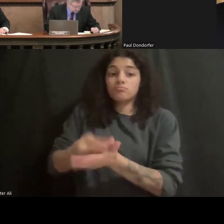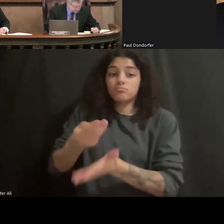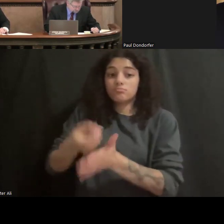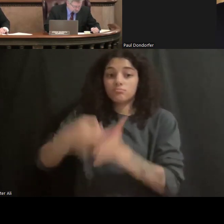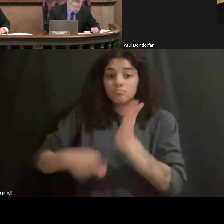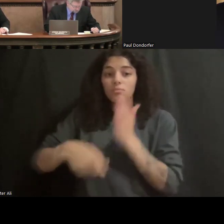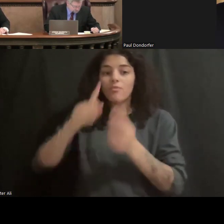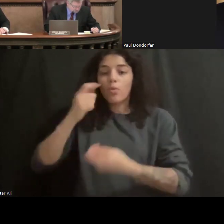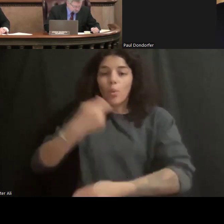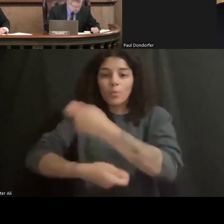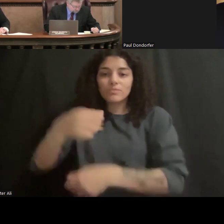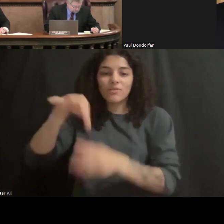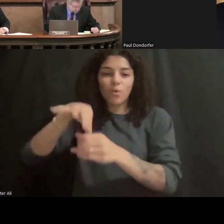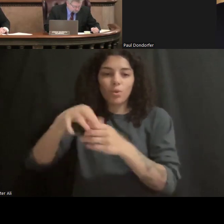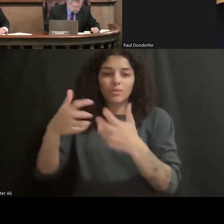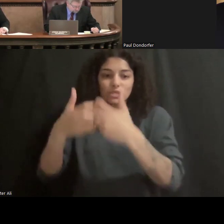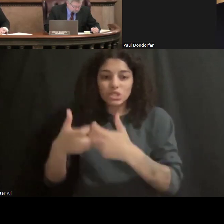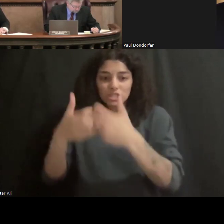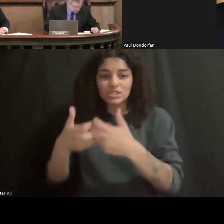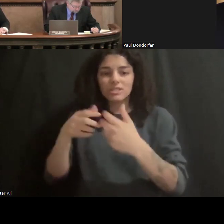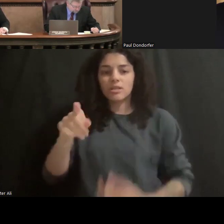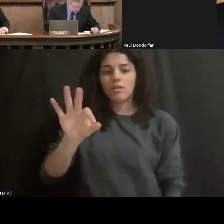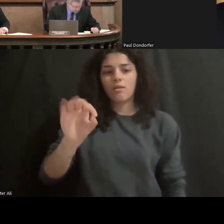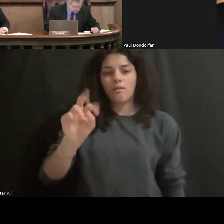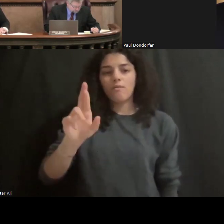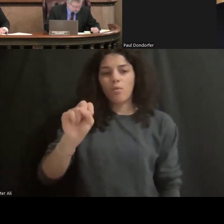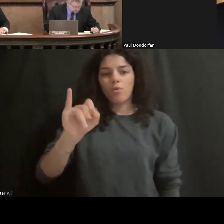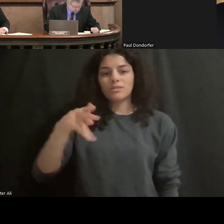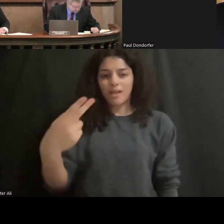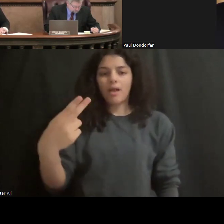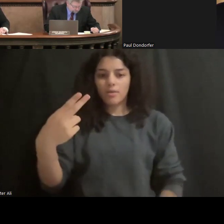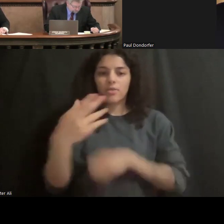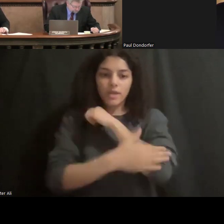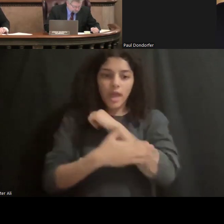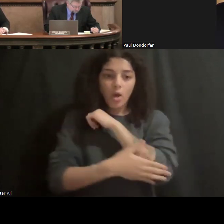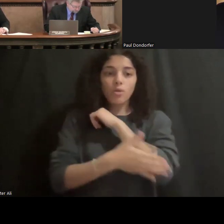county at an estimated maximum cost of $14 million and superseding the bond resolution adopted on